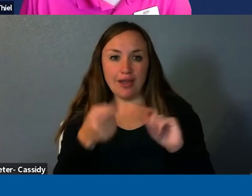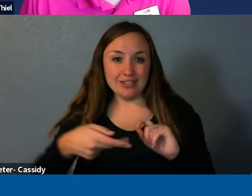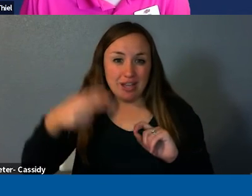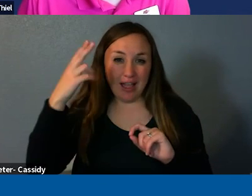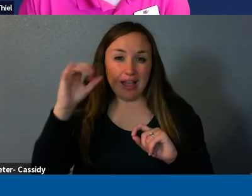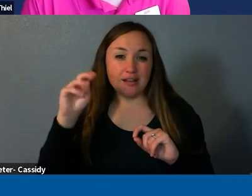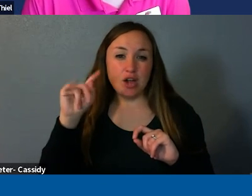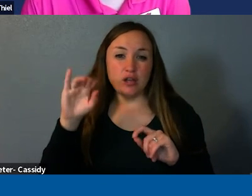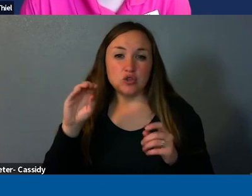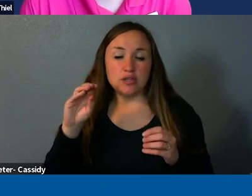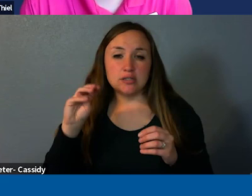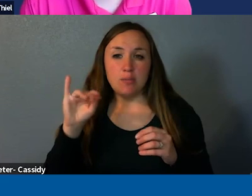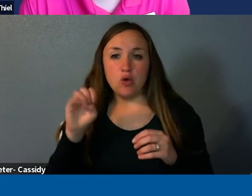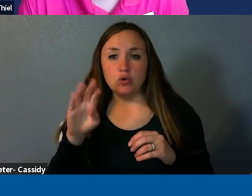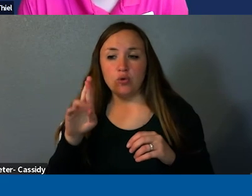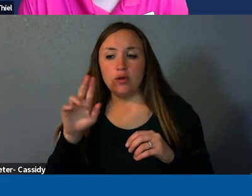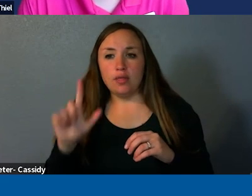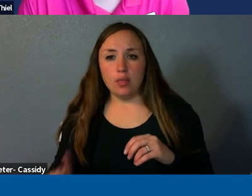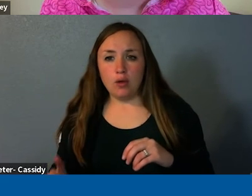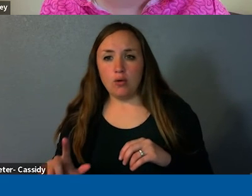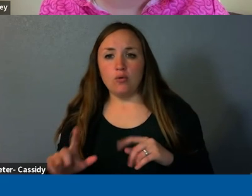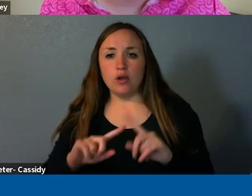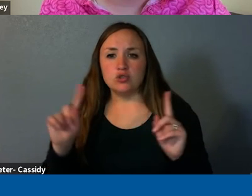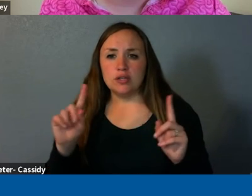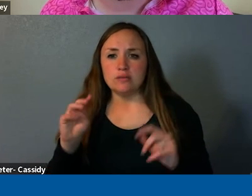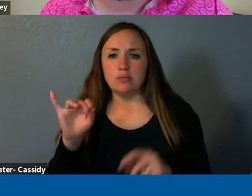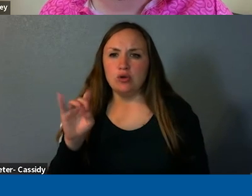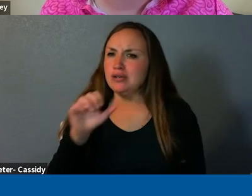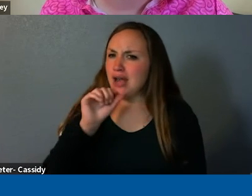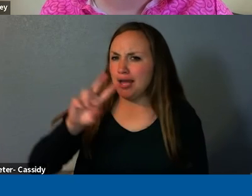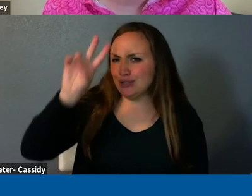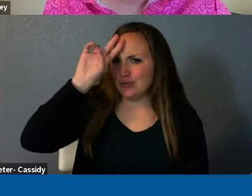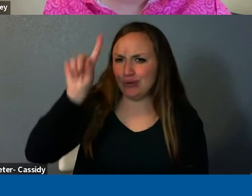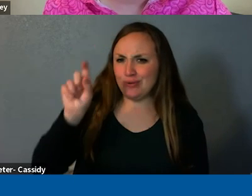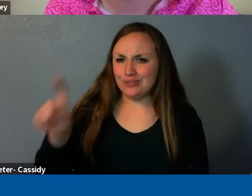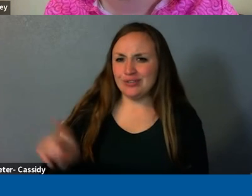or low contrast mode? Yeah, no, that's not a stupid question at all. I don't know.